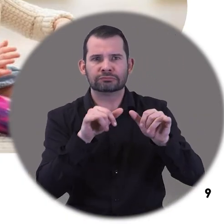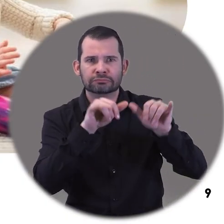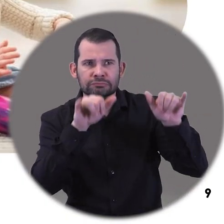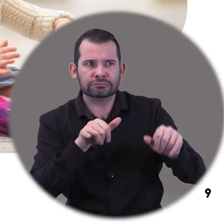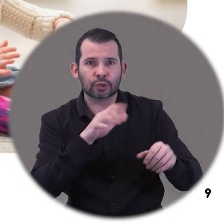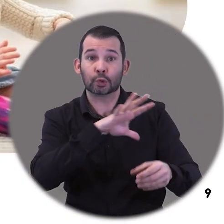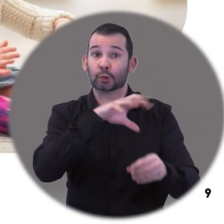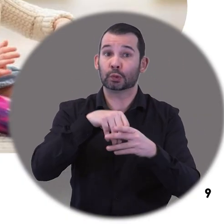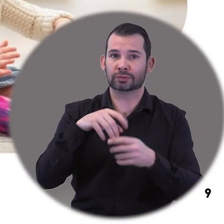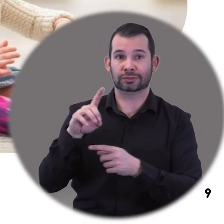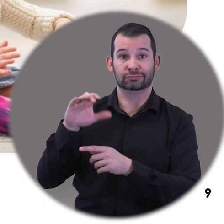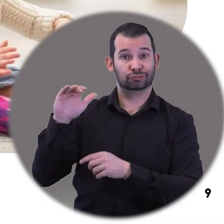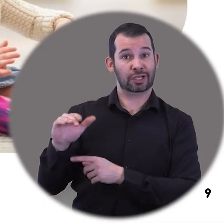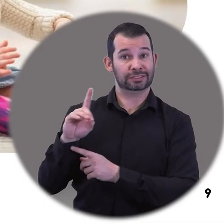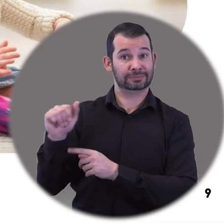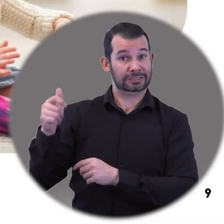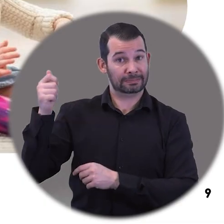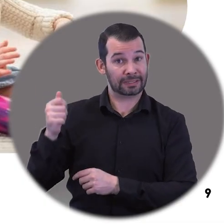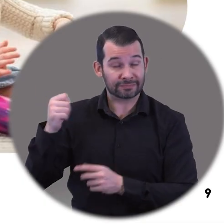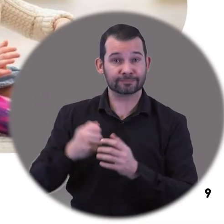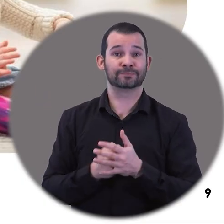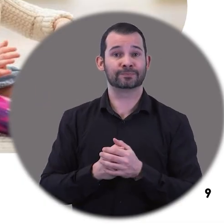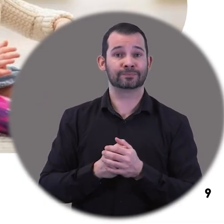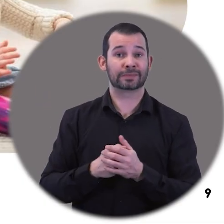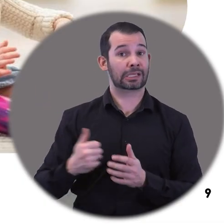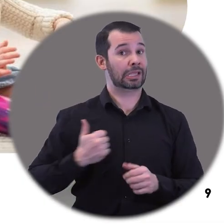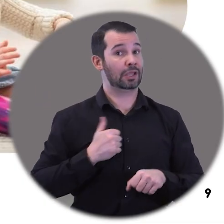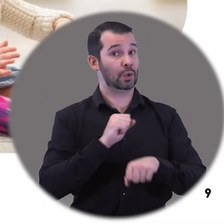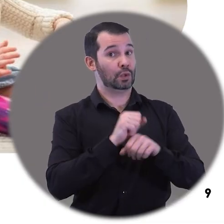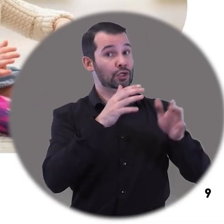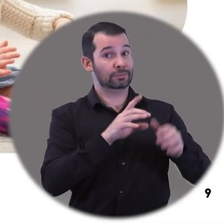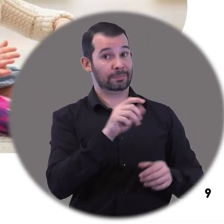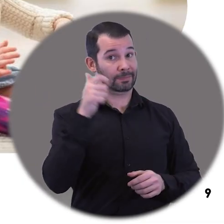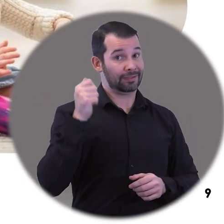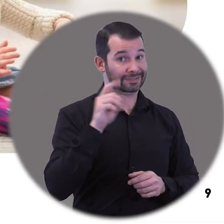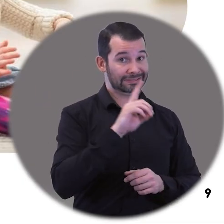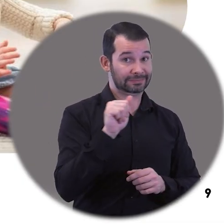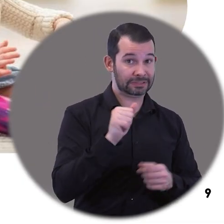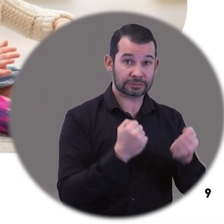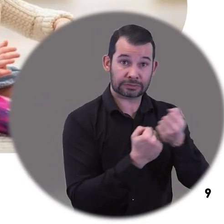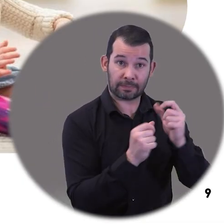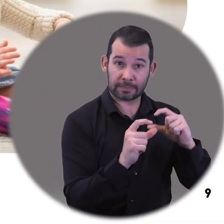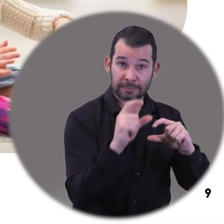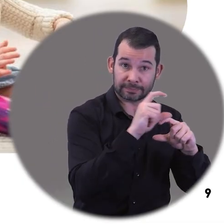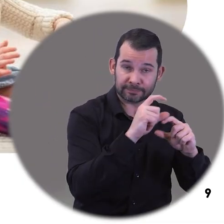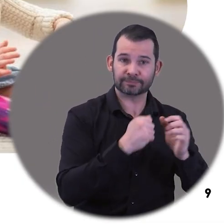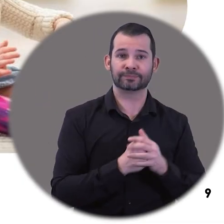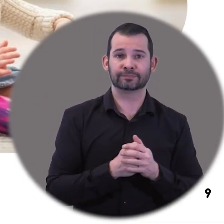including the child disability benefit, Canada workers benefit disability supplement,